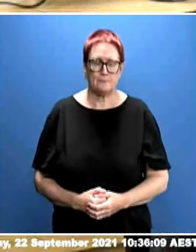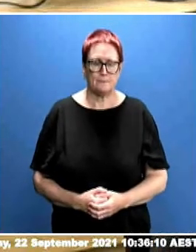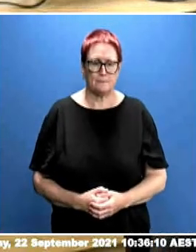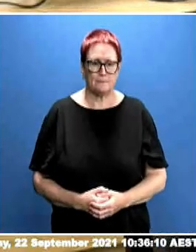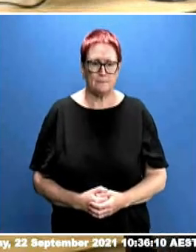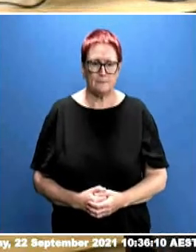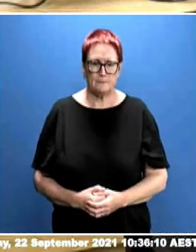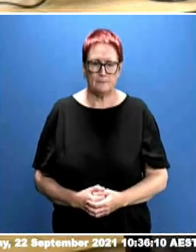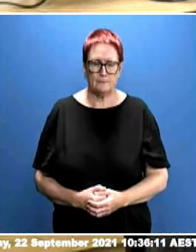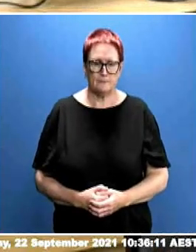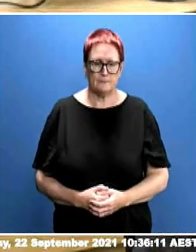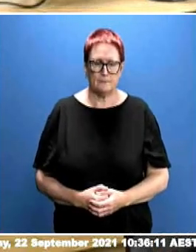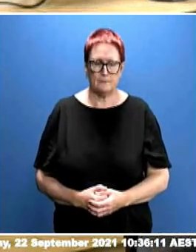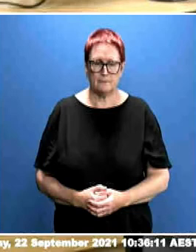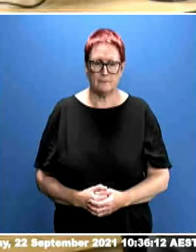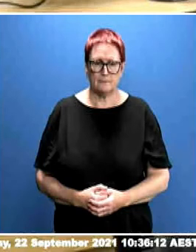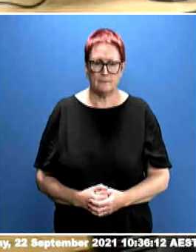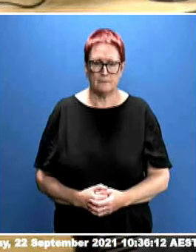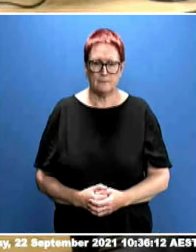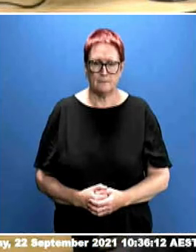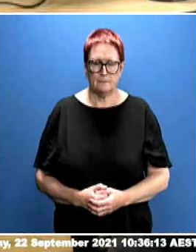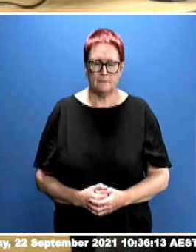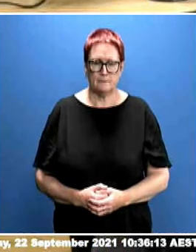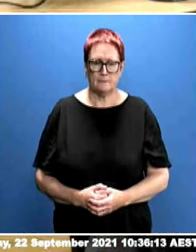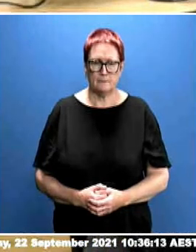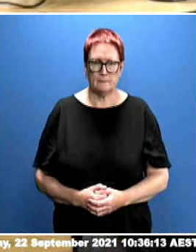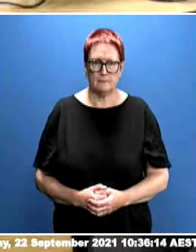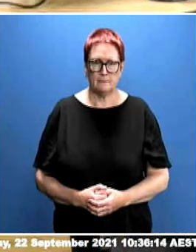In your statement, you talk about it's your feeling that this